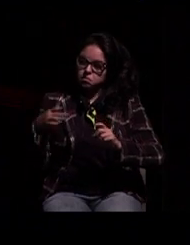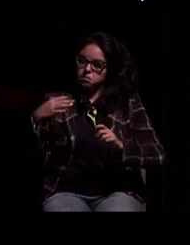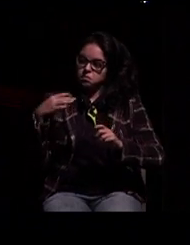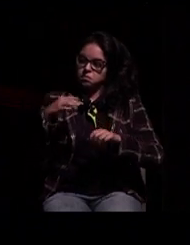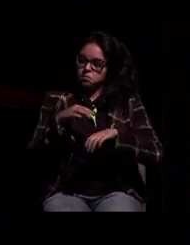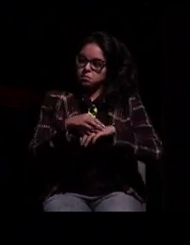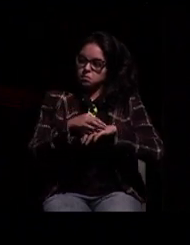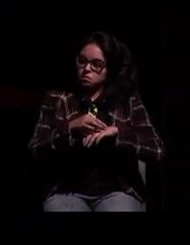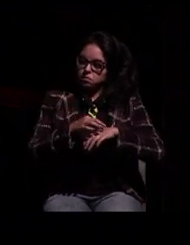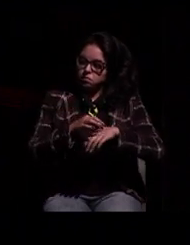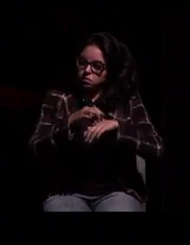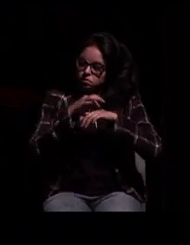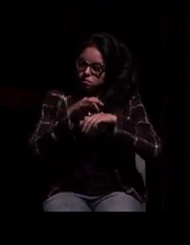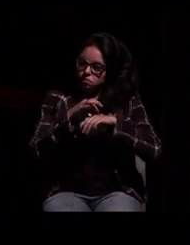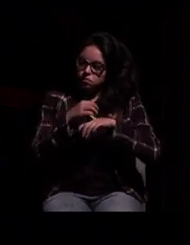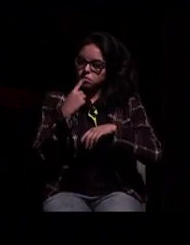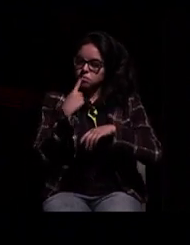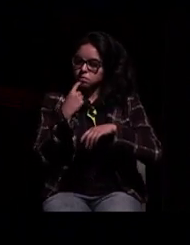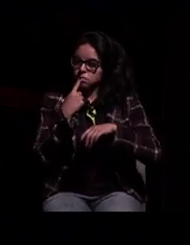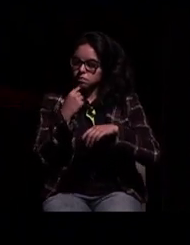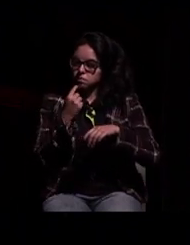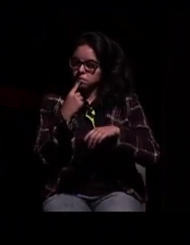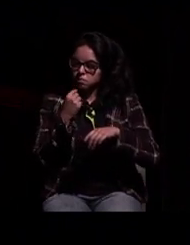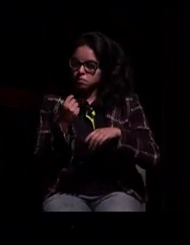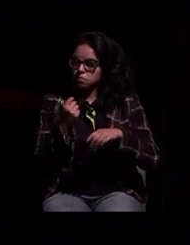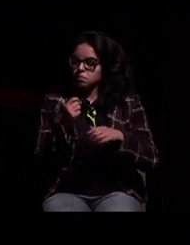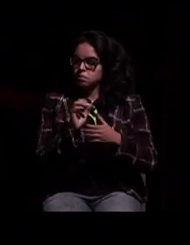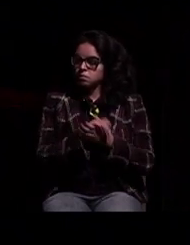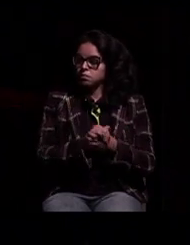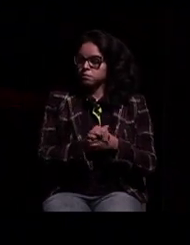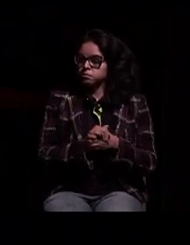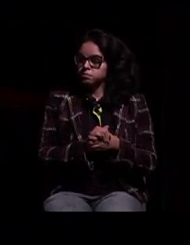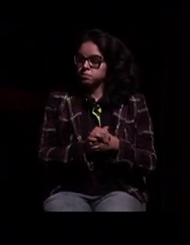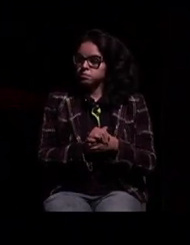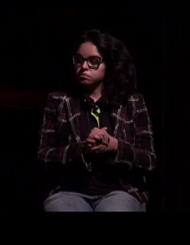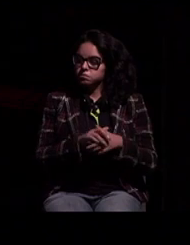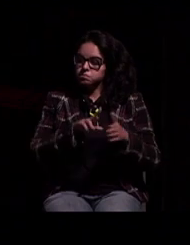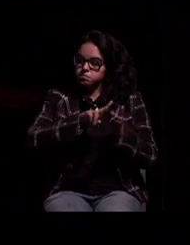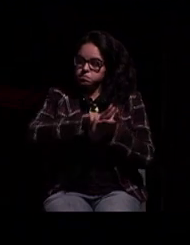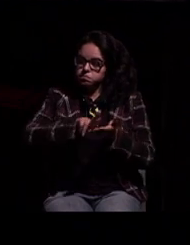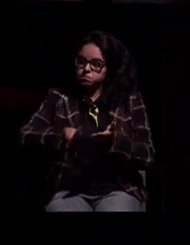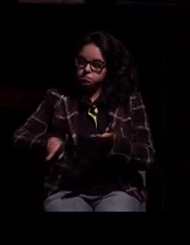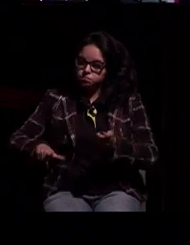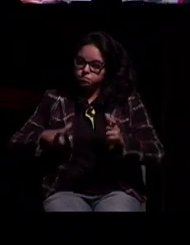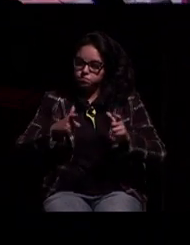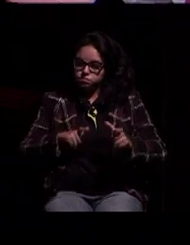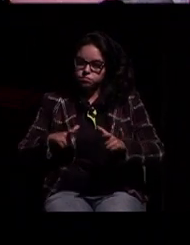in the different spaces,